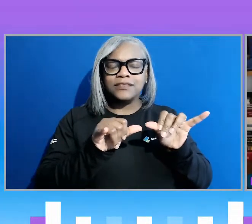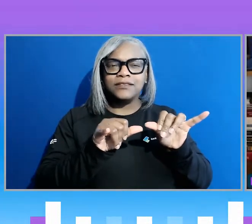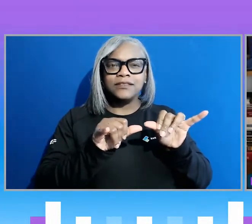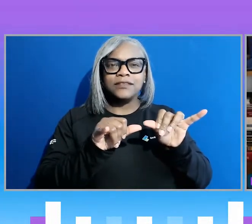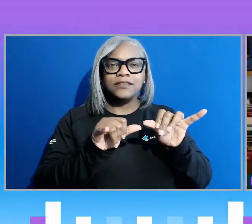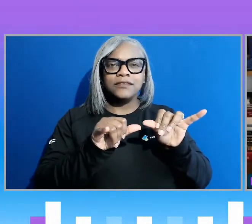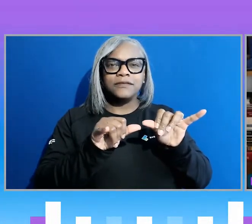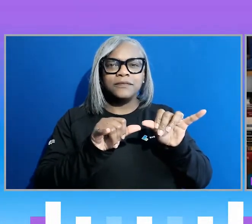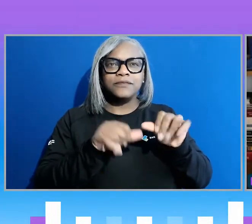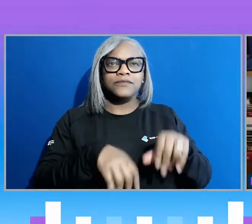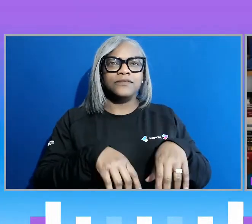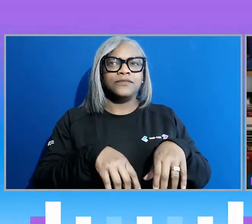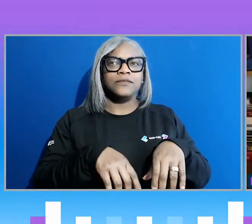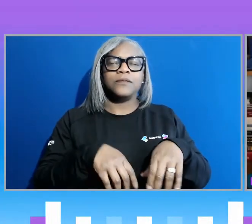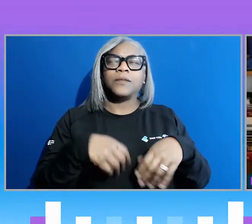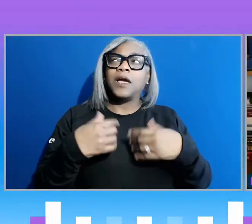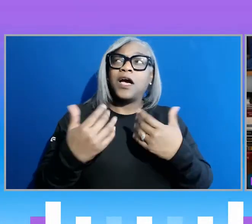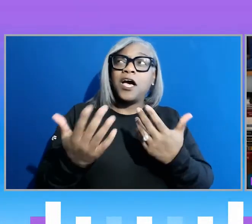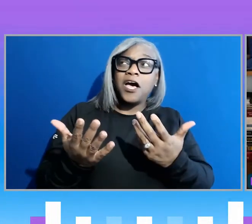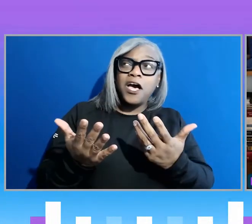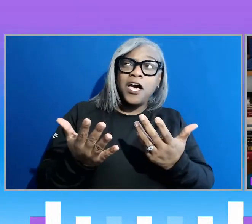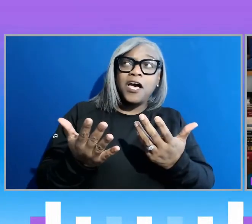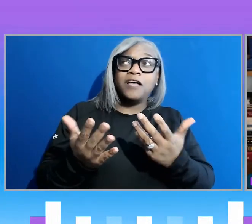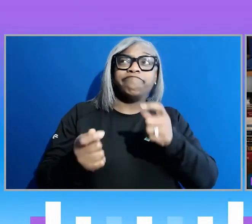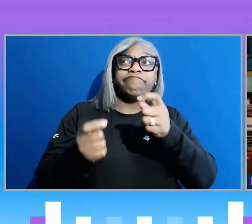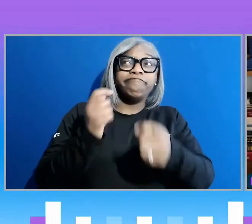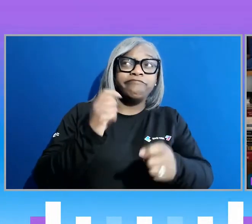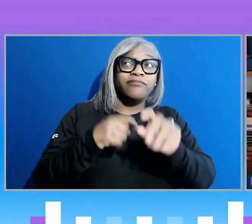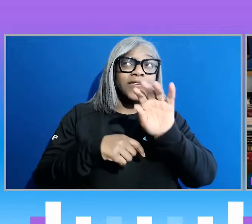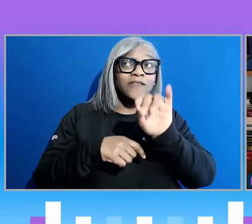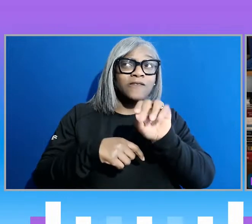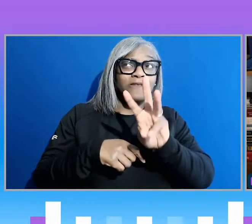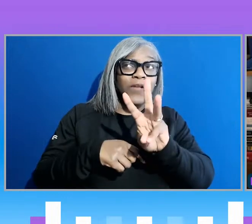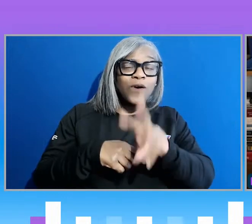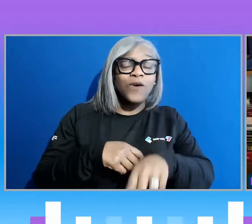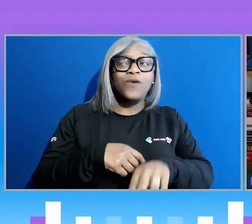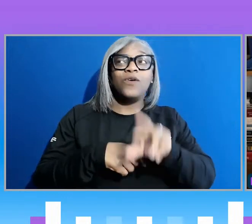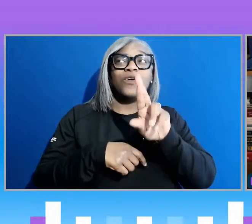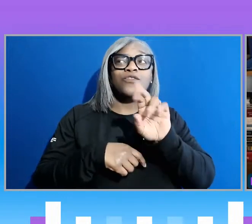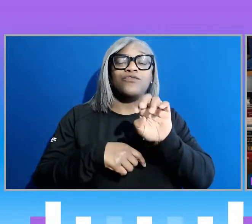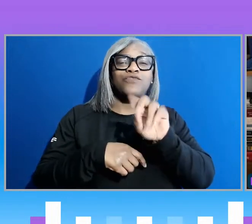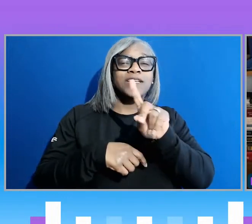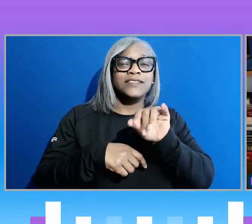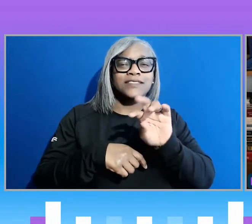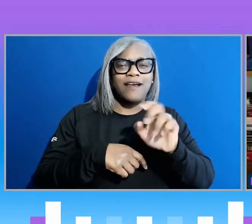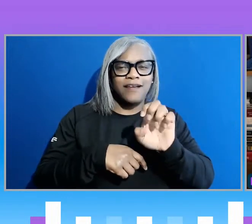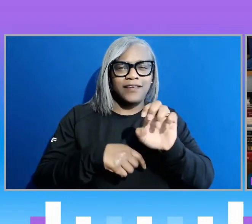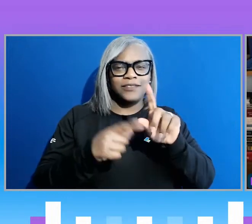Reflow and resizing. Yeah I mean I think with reflow and